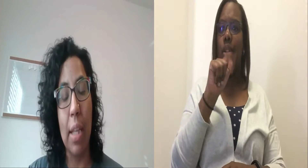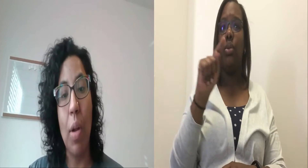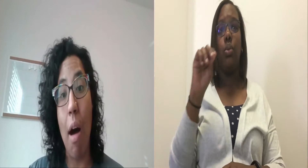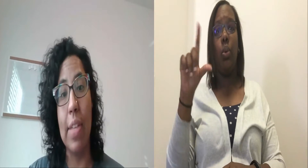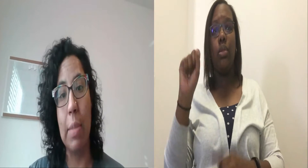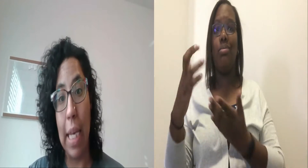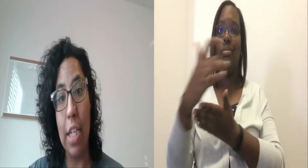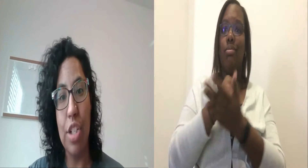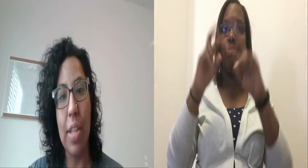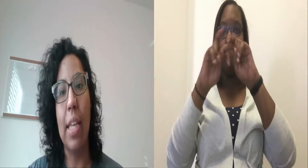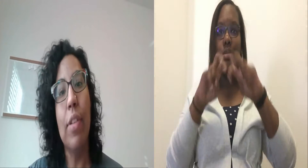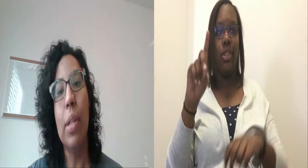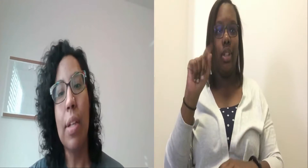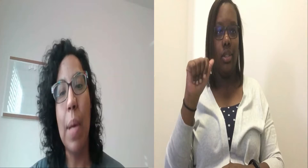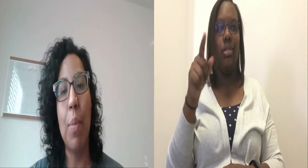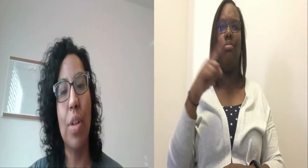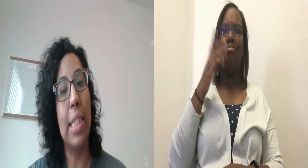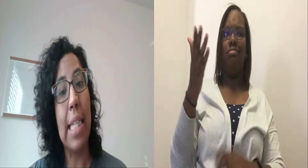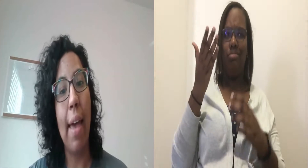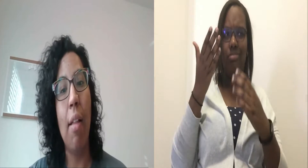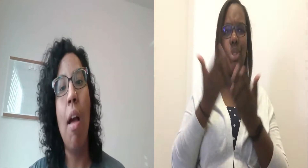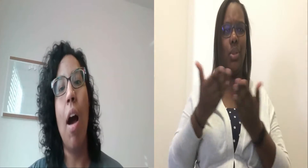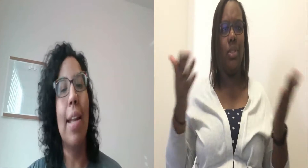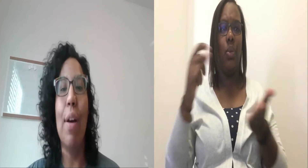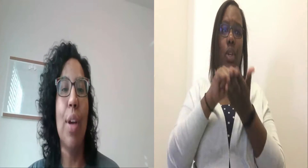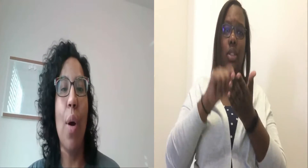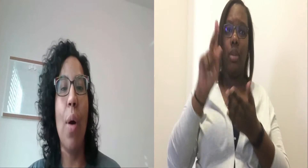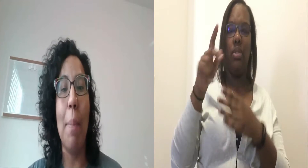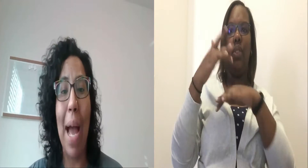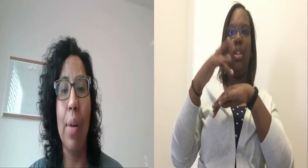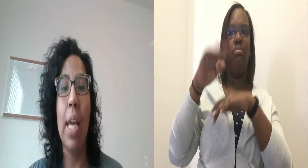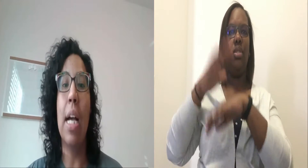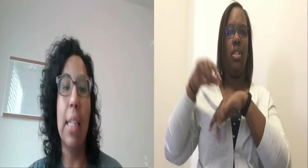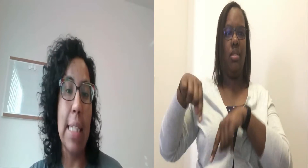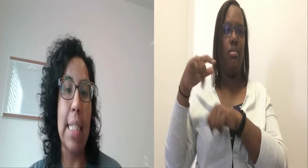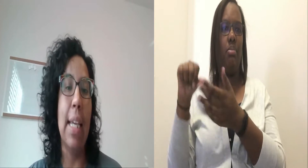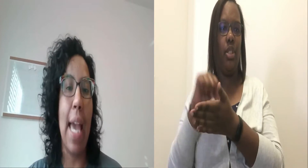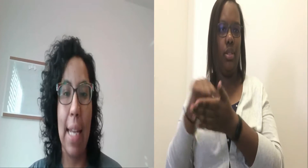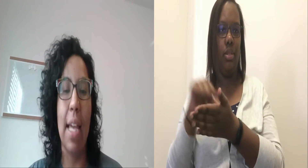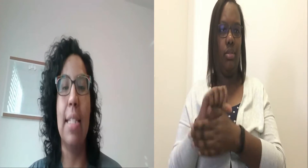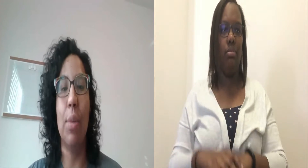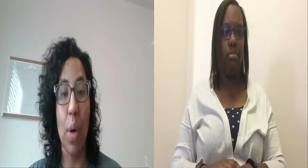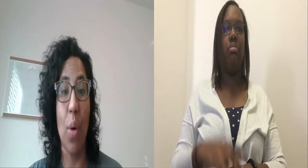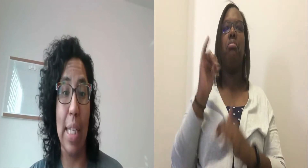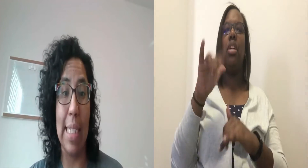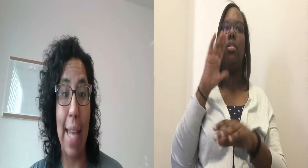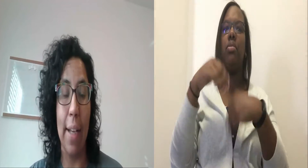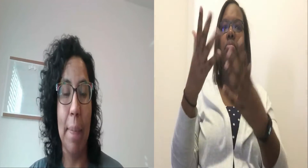There are resources and write-ups available on this page that give you a little bit more detail on how to go about collecting, analyzing, recording data